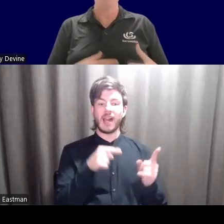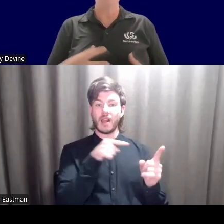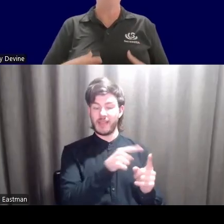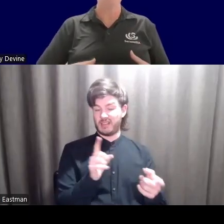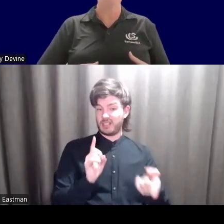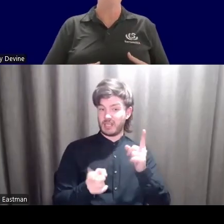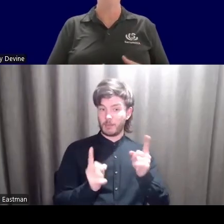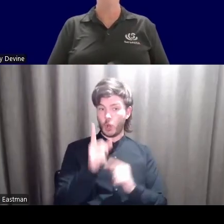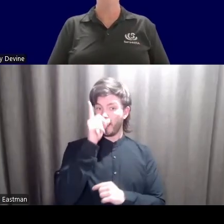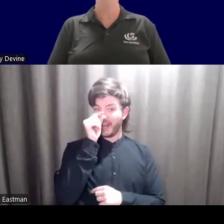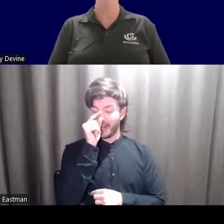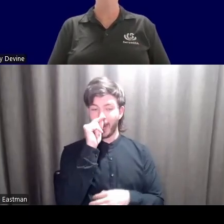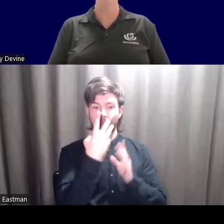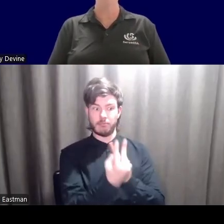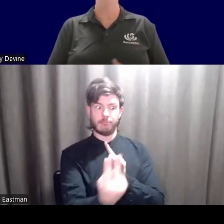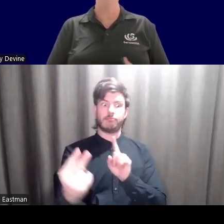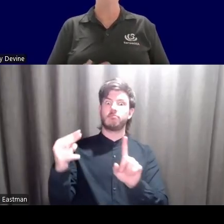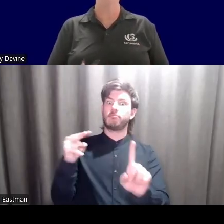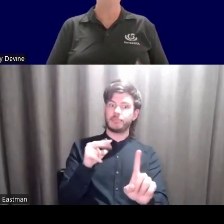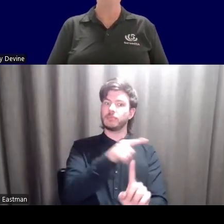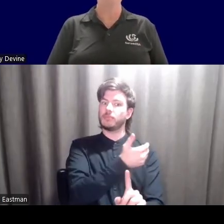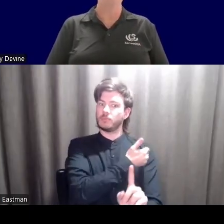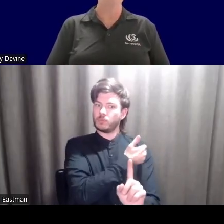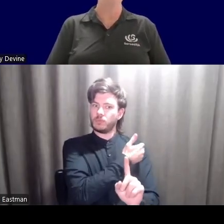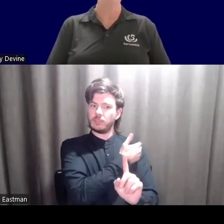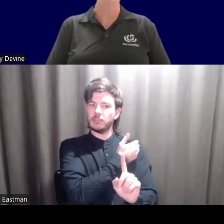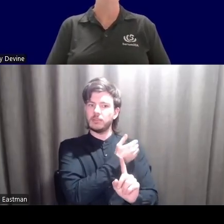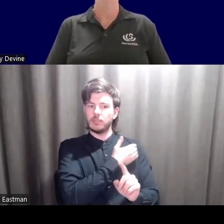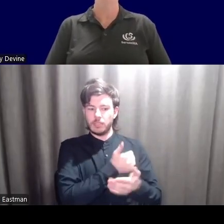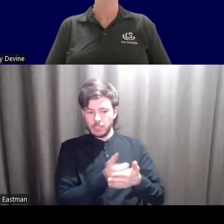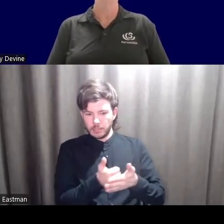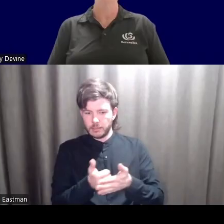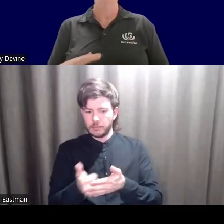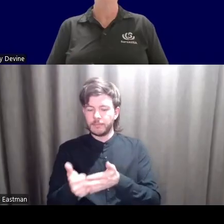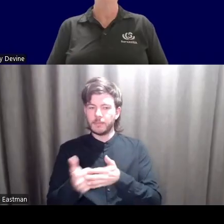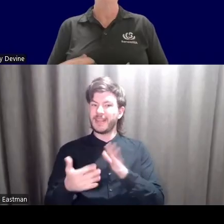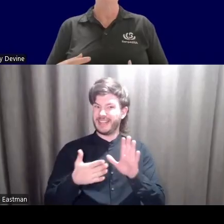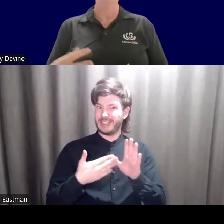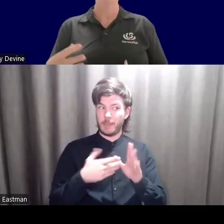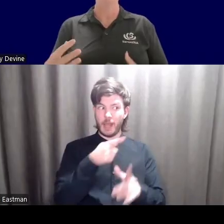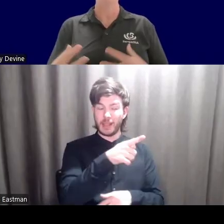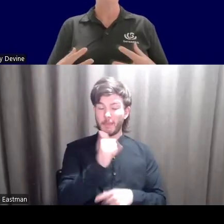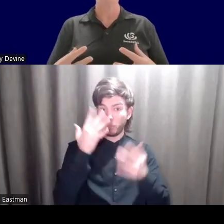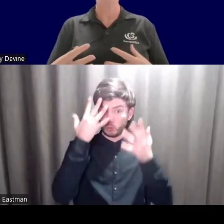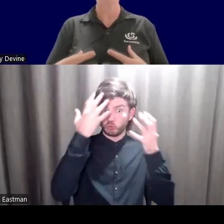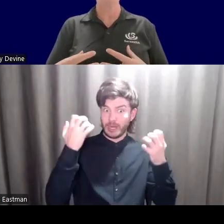dependent on how distressed that person might be, but for a confident person they understand the